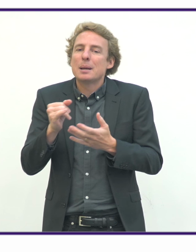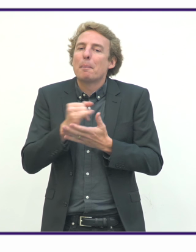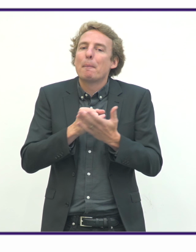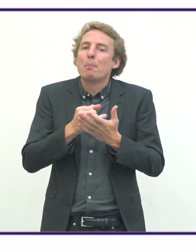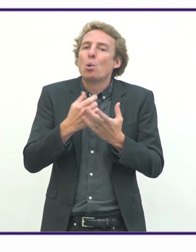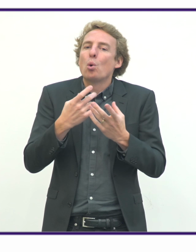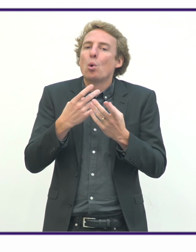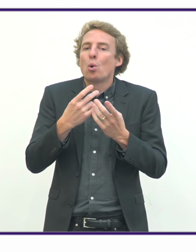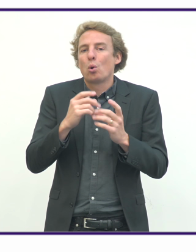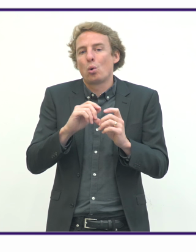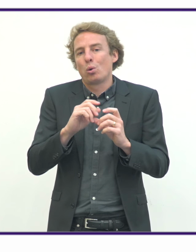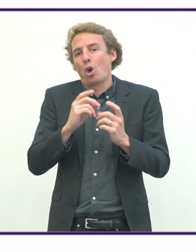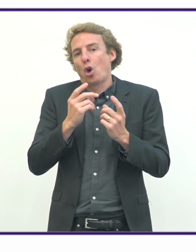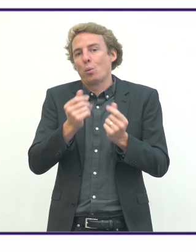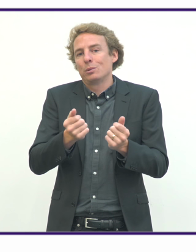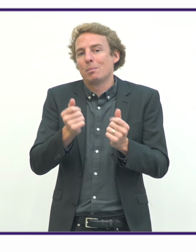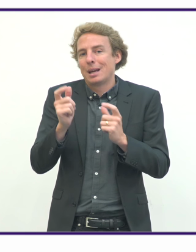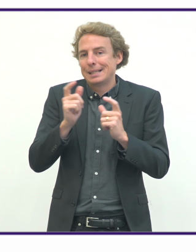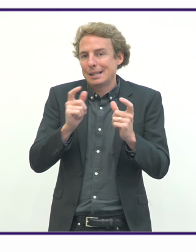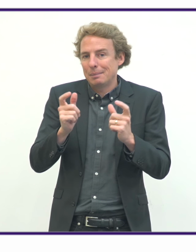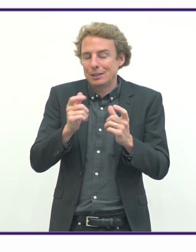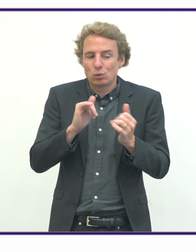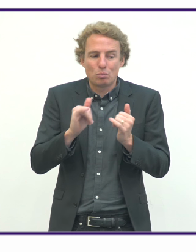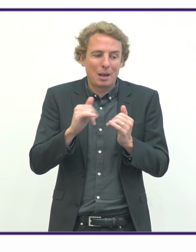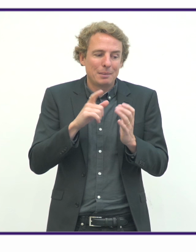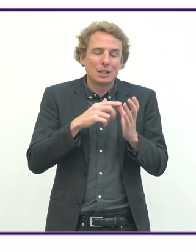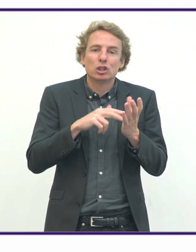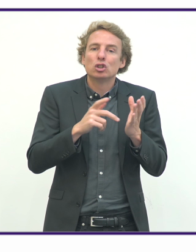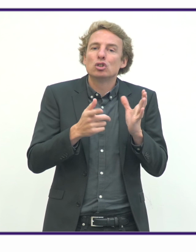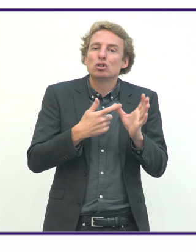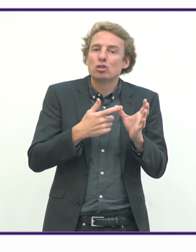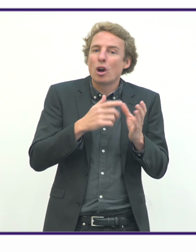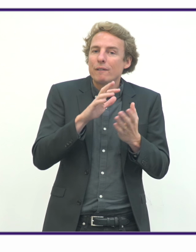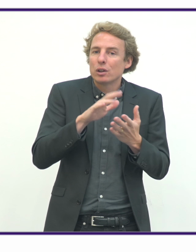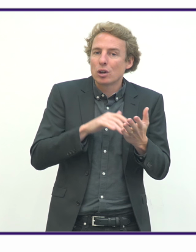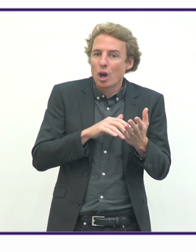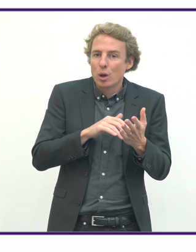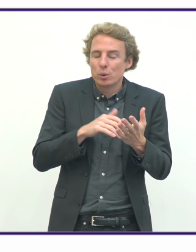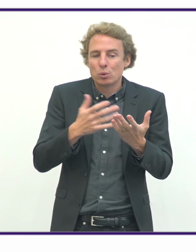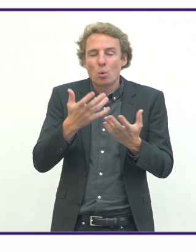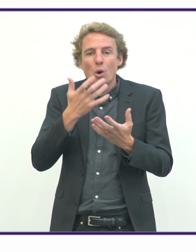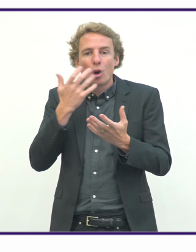or maybe even unoptimized Java code, or even JavaScript code, or even huge things like Hotjar,